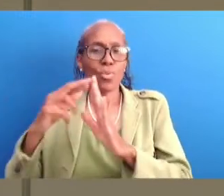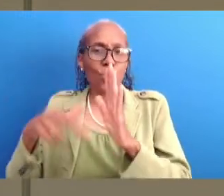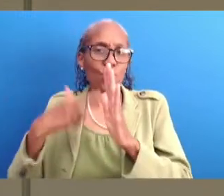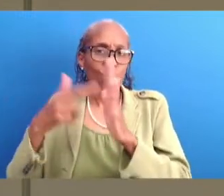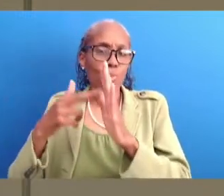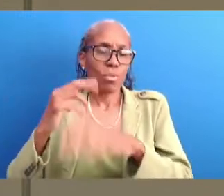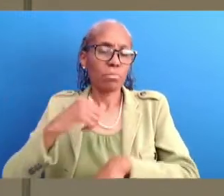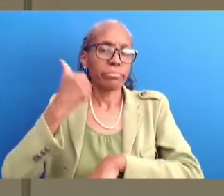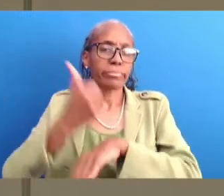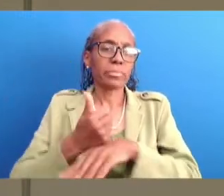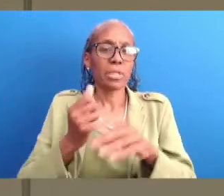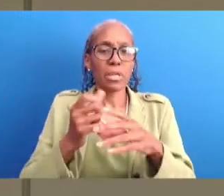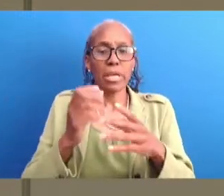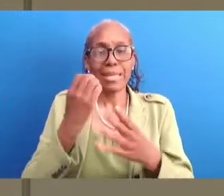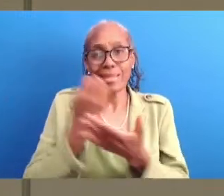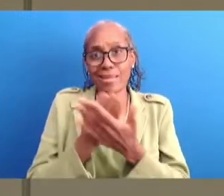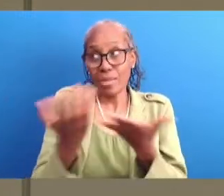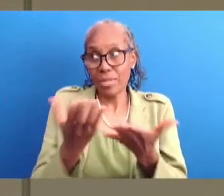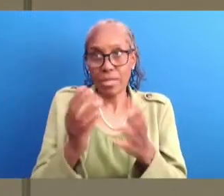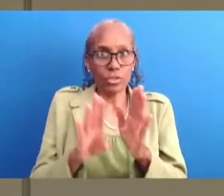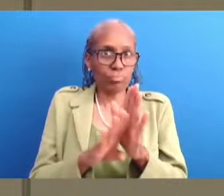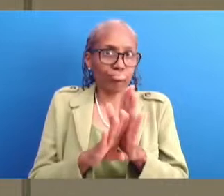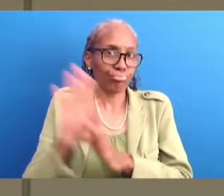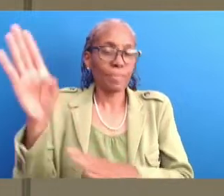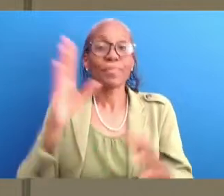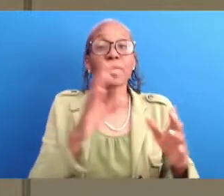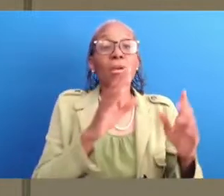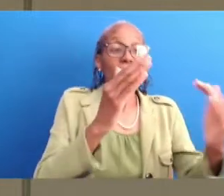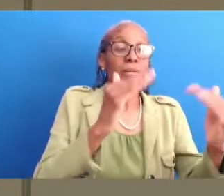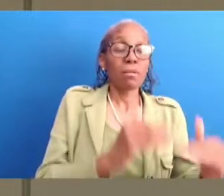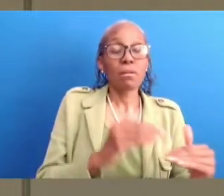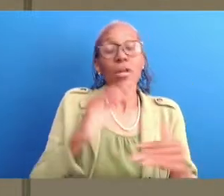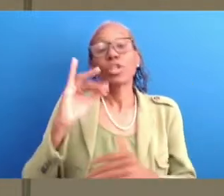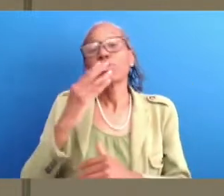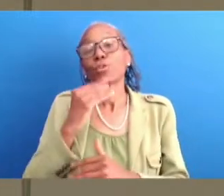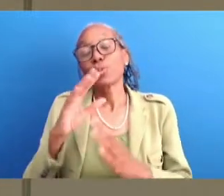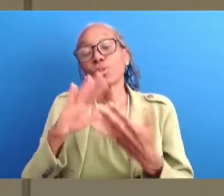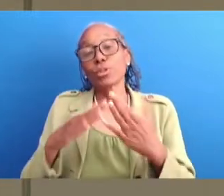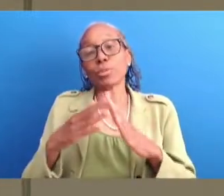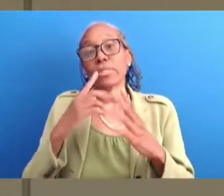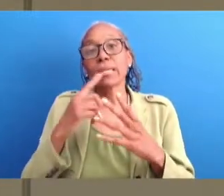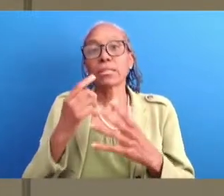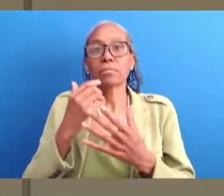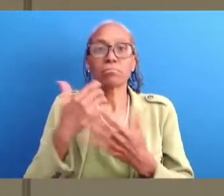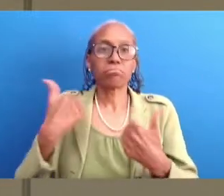LEADERSHIP, AND INNOVATION,